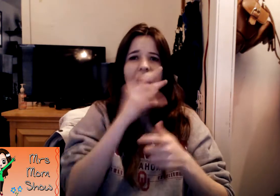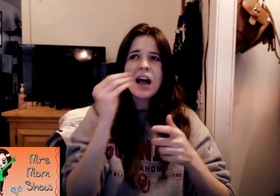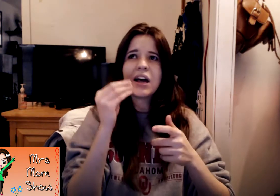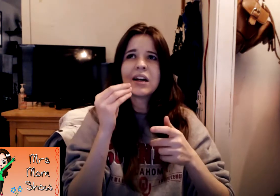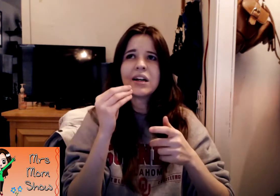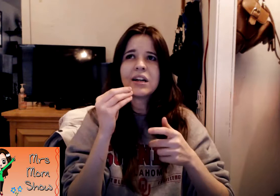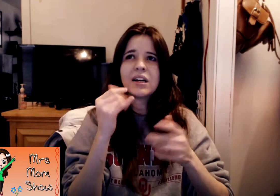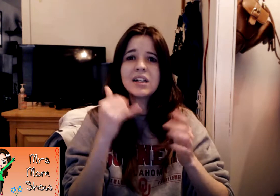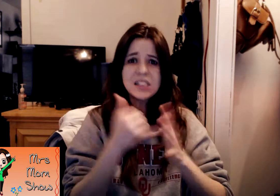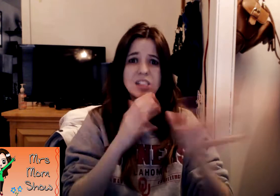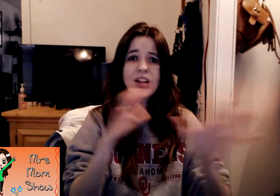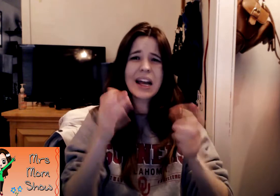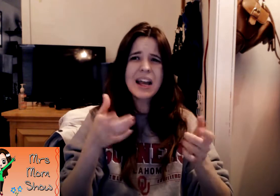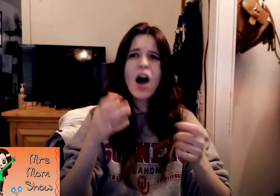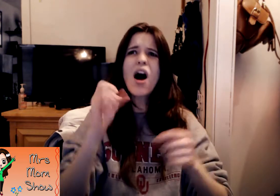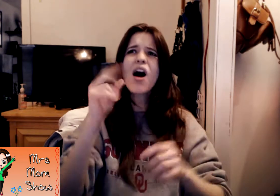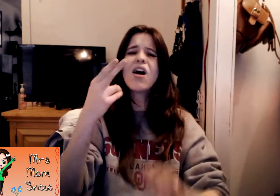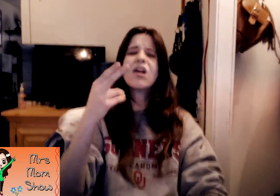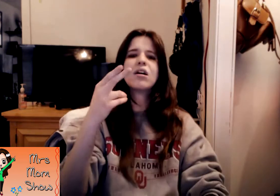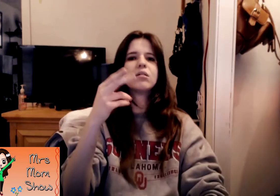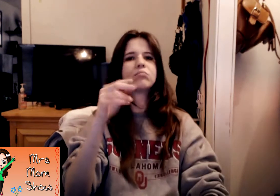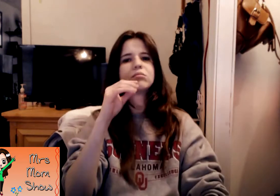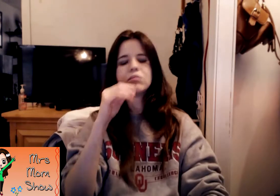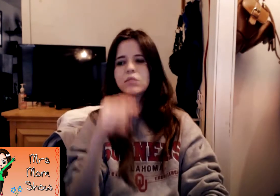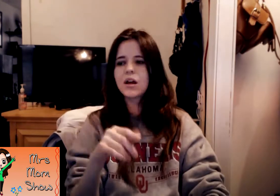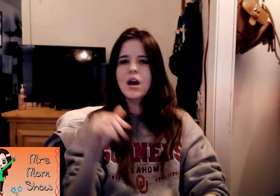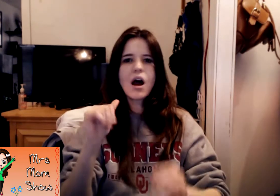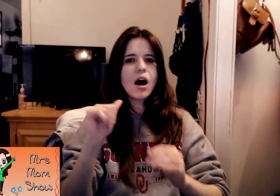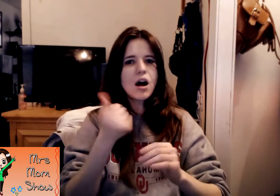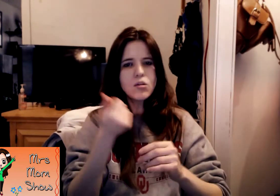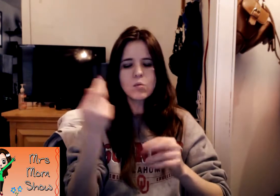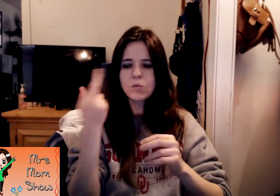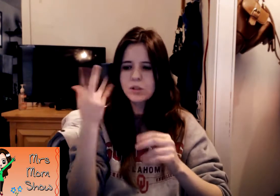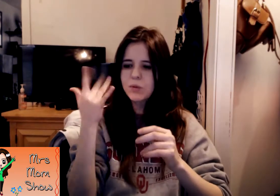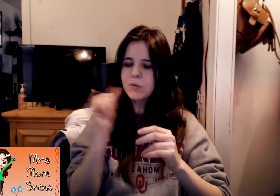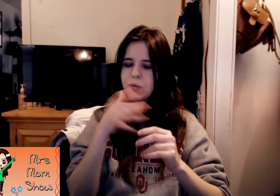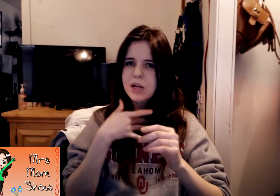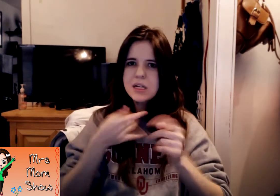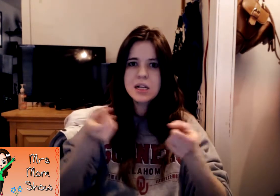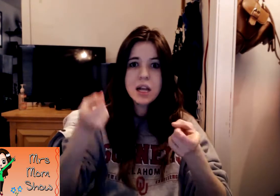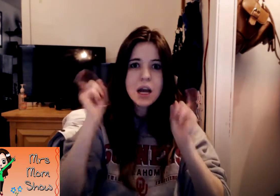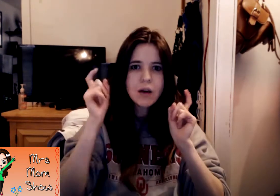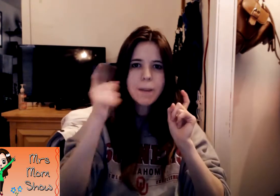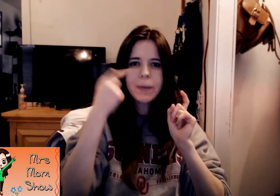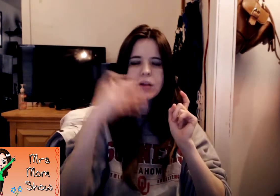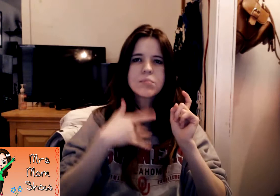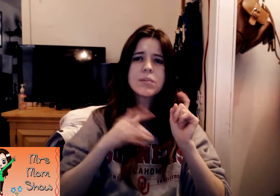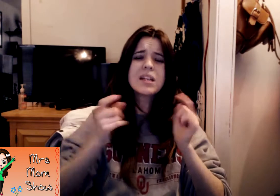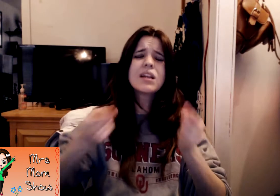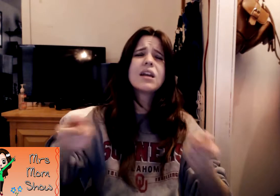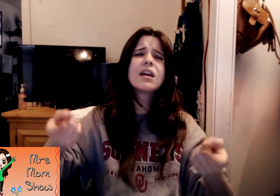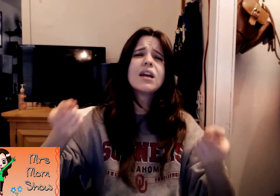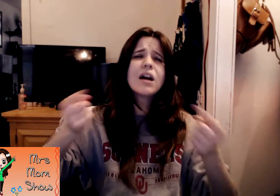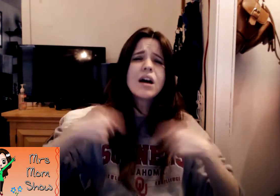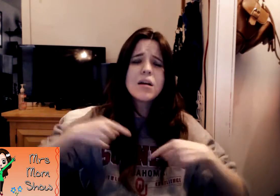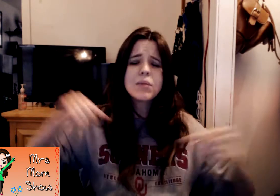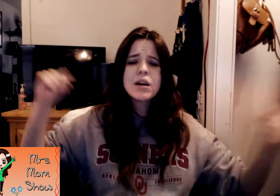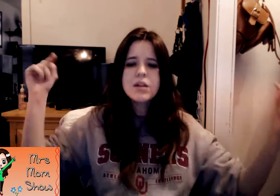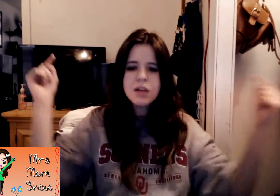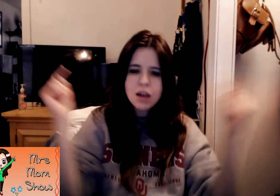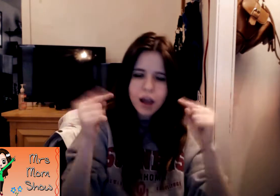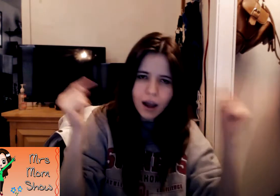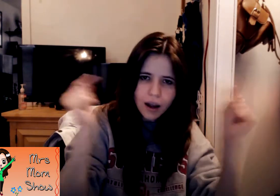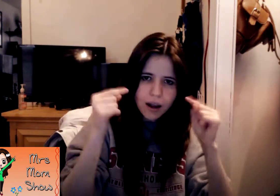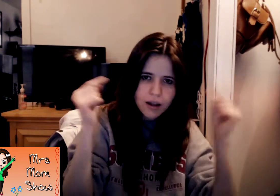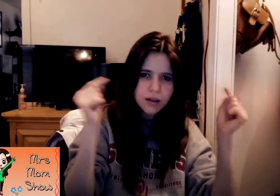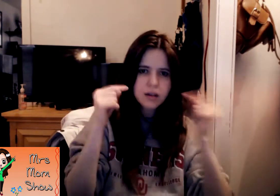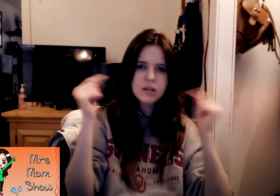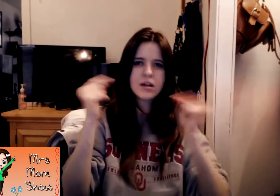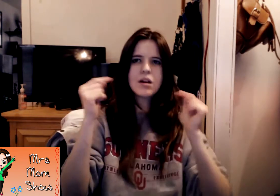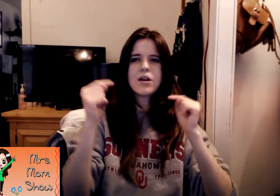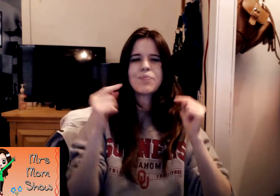And, it does - oh...another reason why I dislike wearing my hearing aids is because it gives me a headache.